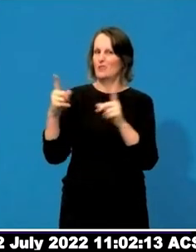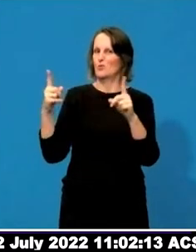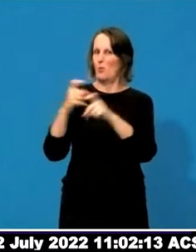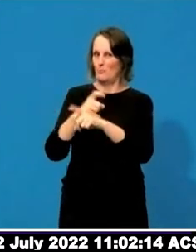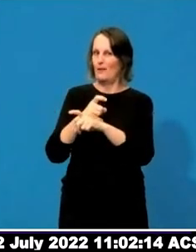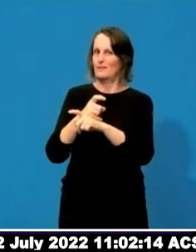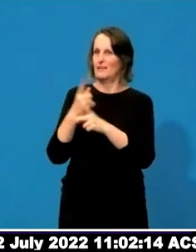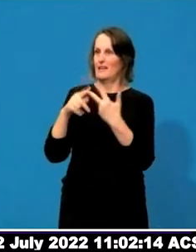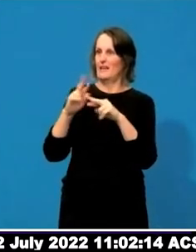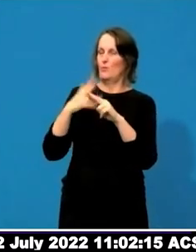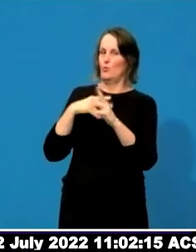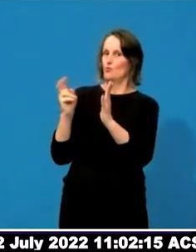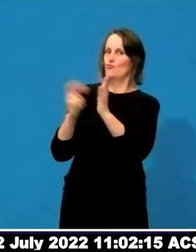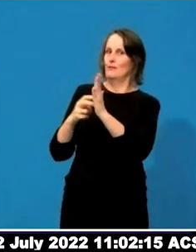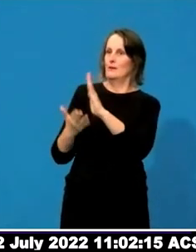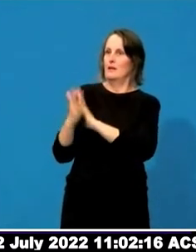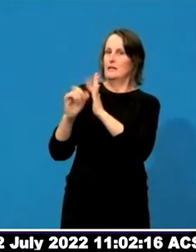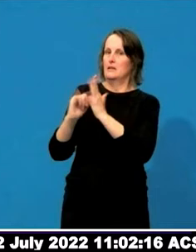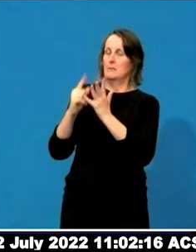Sometimes that can be a deterrent.